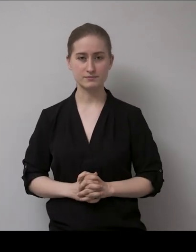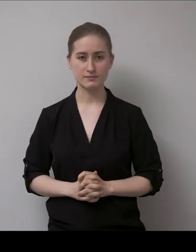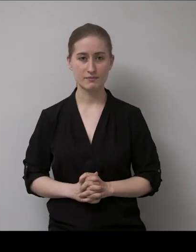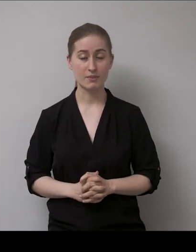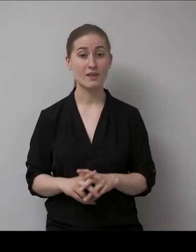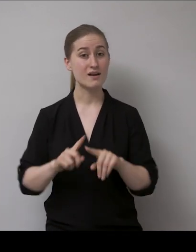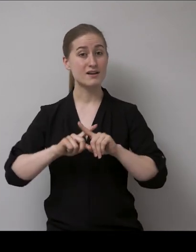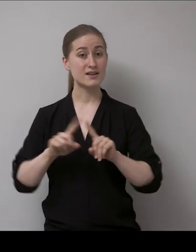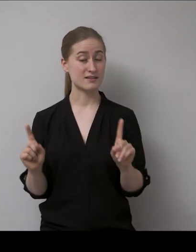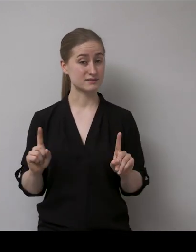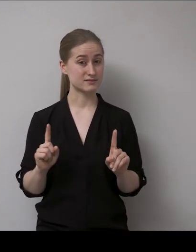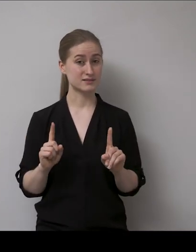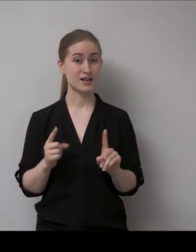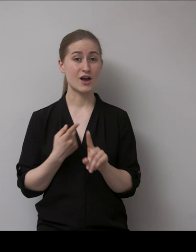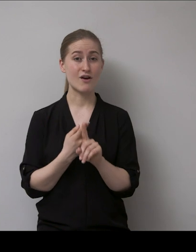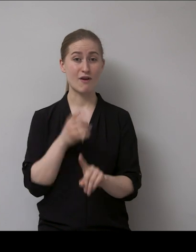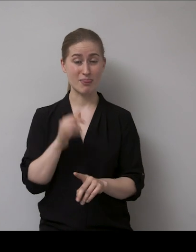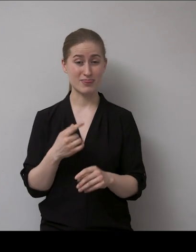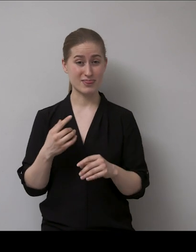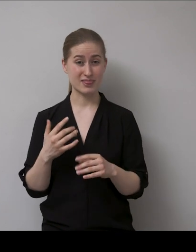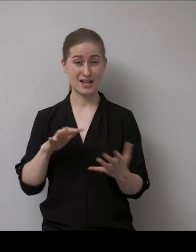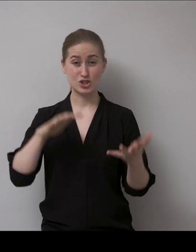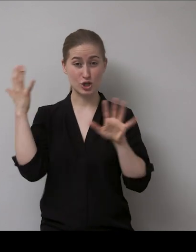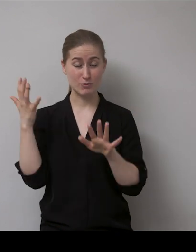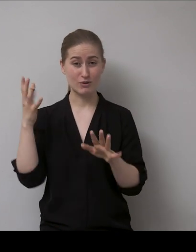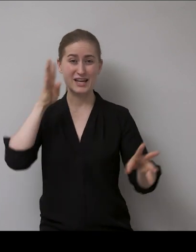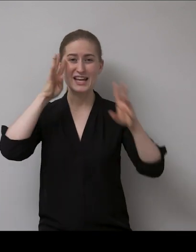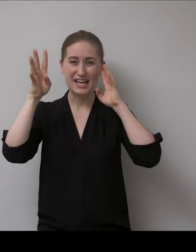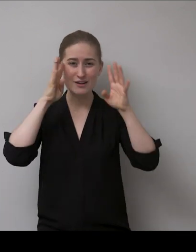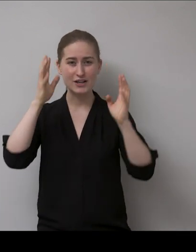Yet, from that turmoil, innovation emerged,